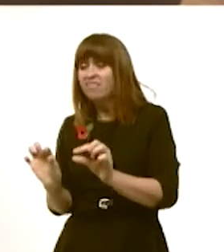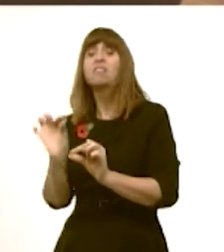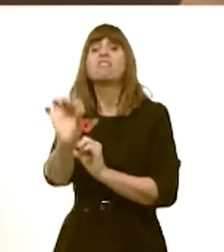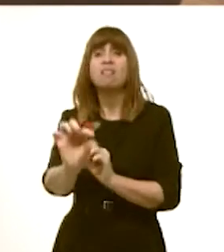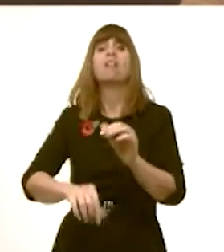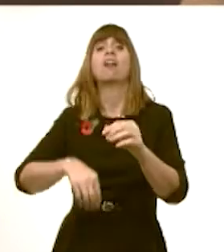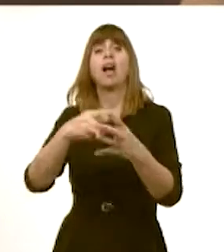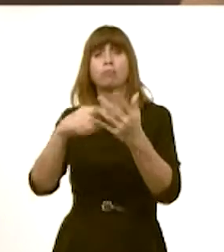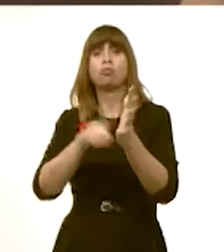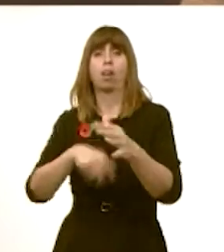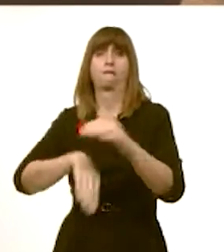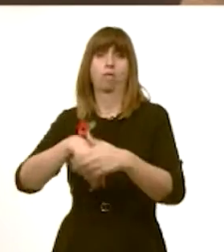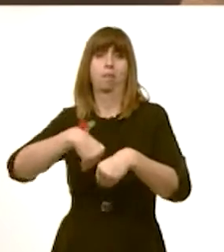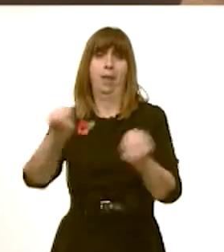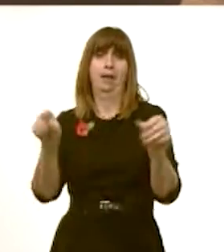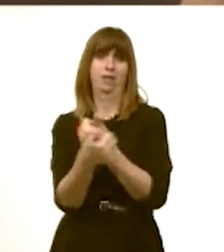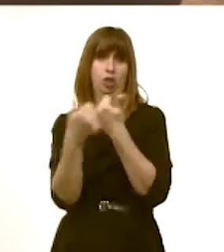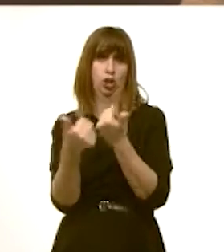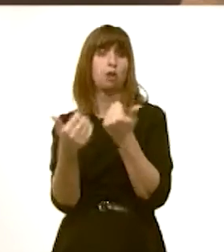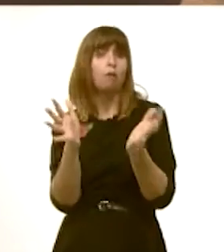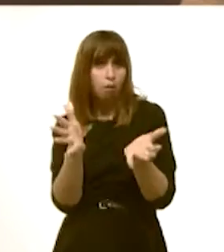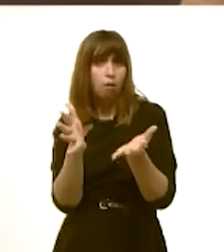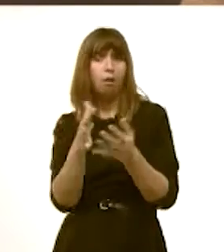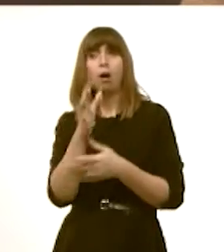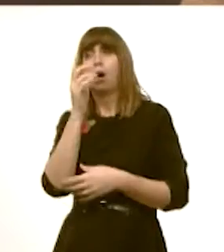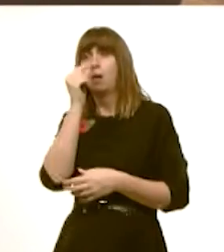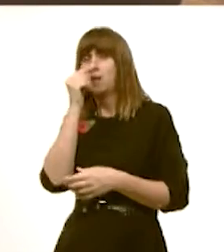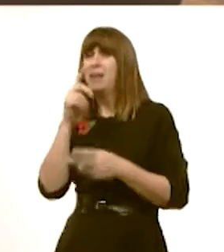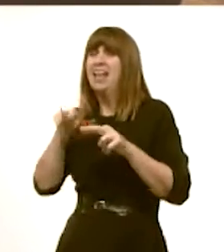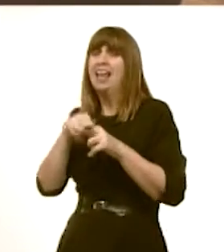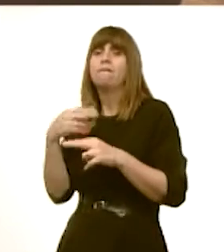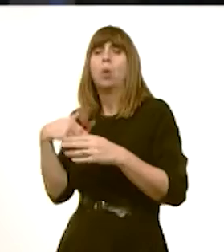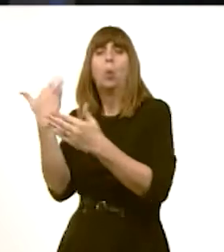It may be, in some cases, where there is a probate issue, for example, that payment might